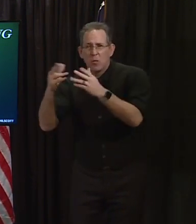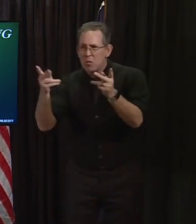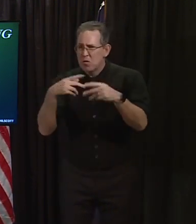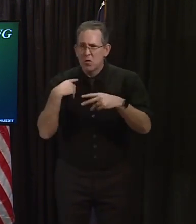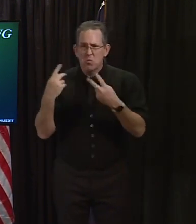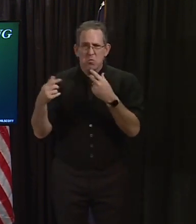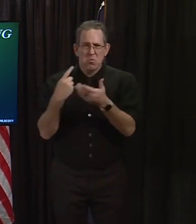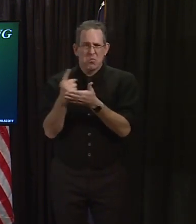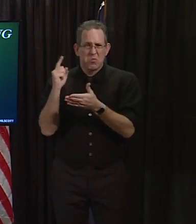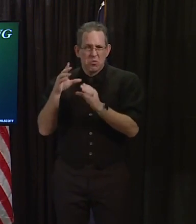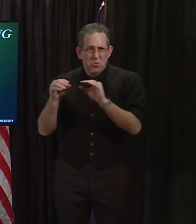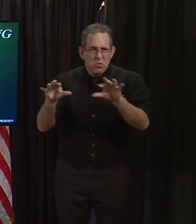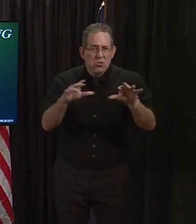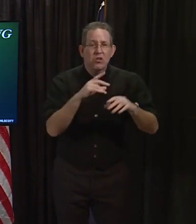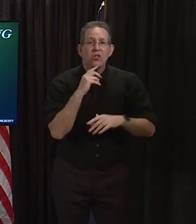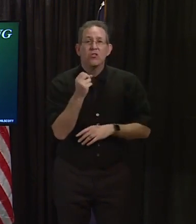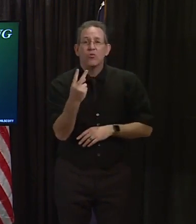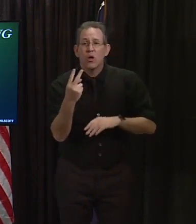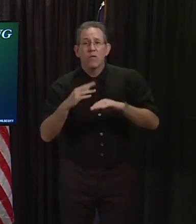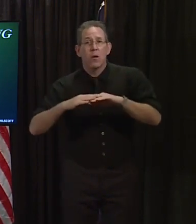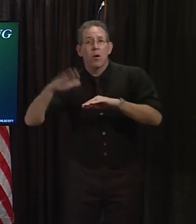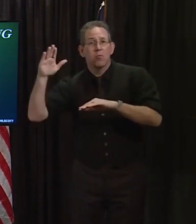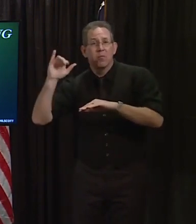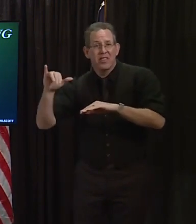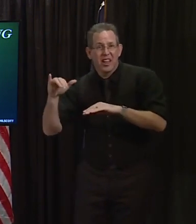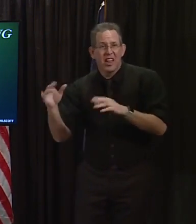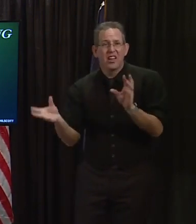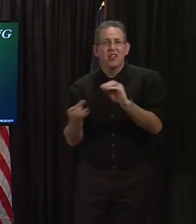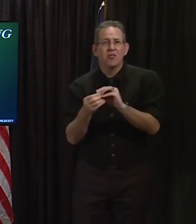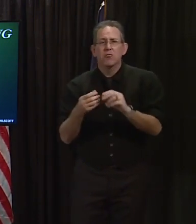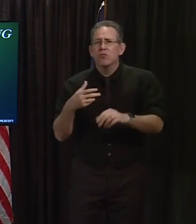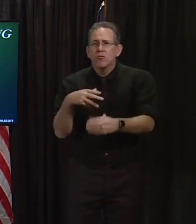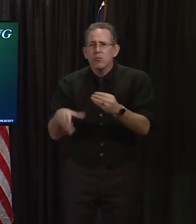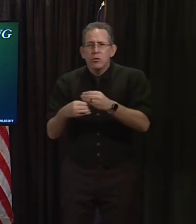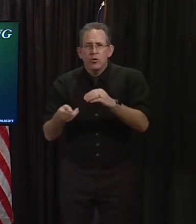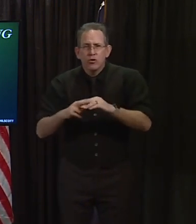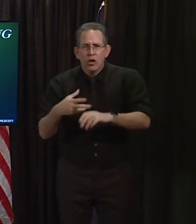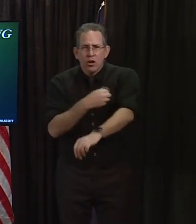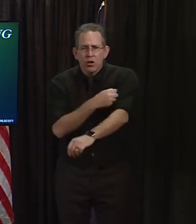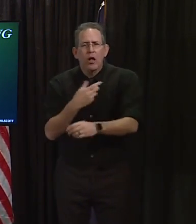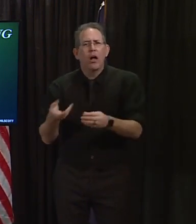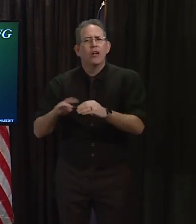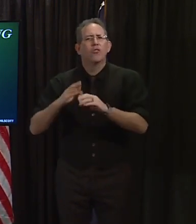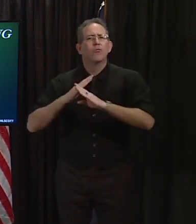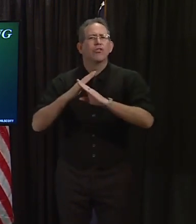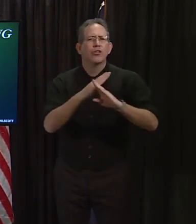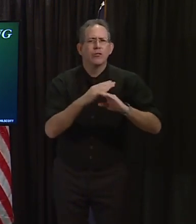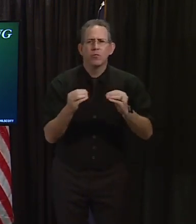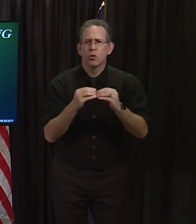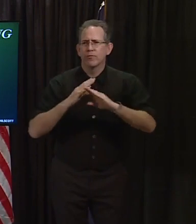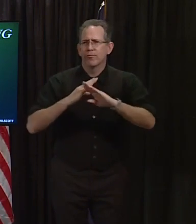years and older. Getting your booster provides you the best protection against a severe case of COVID-19